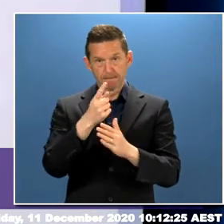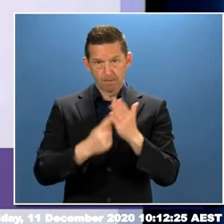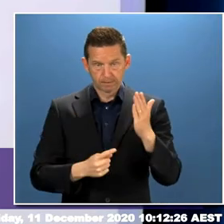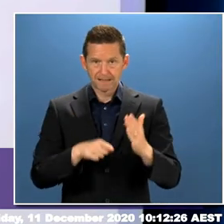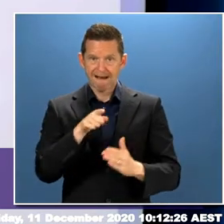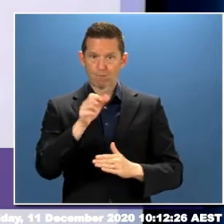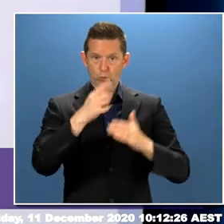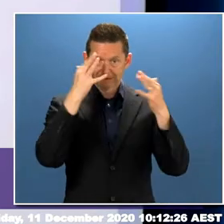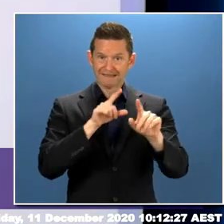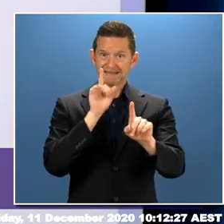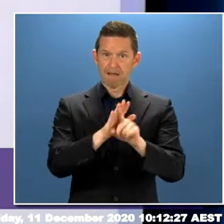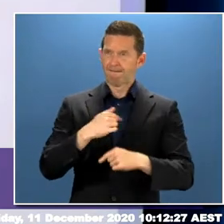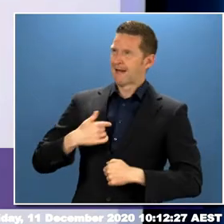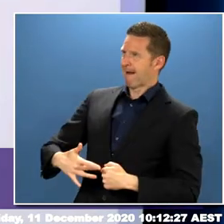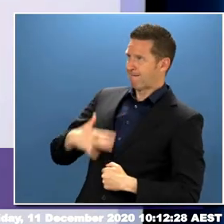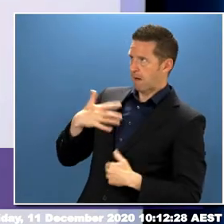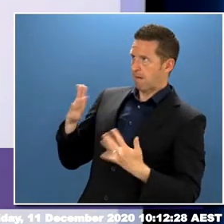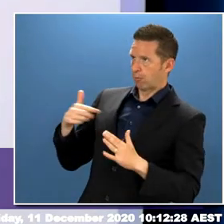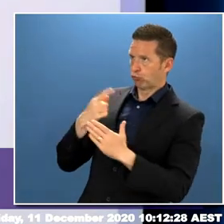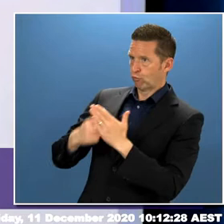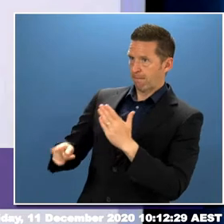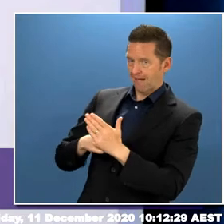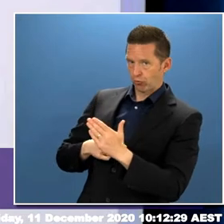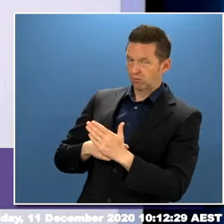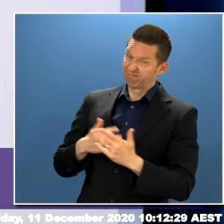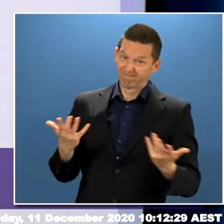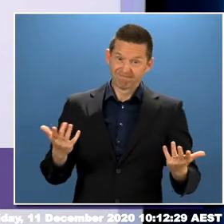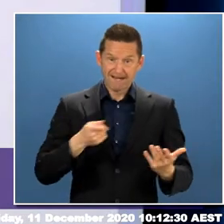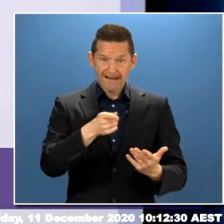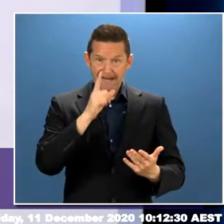discriminated against, can find it particularly challenging to decide upon.